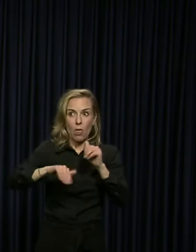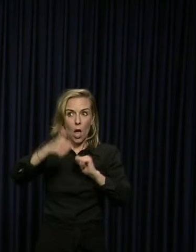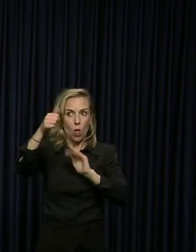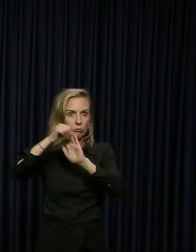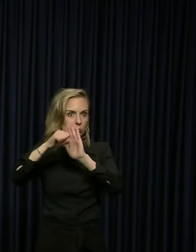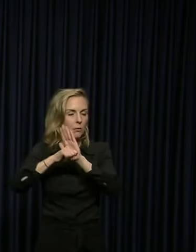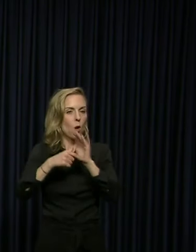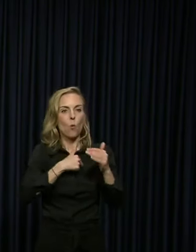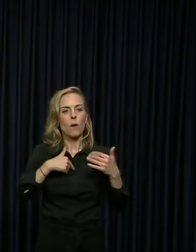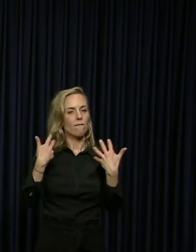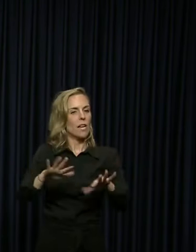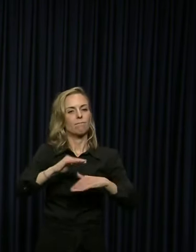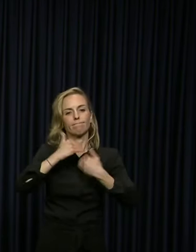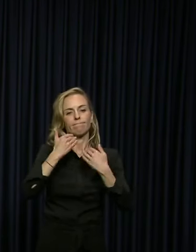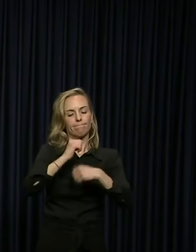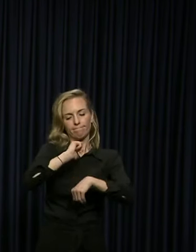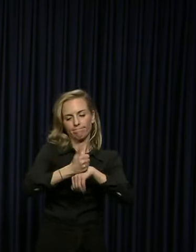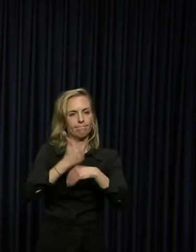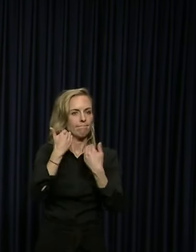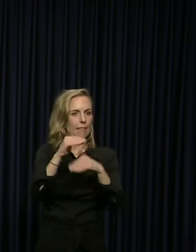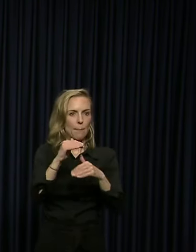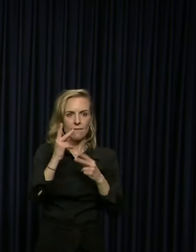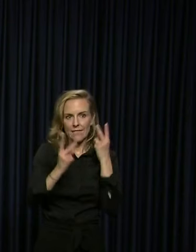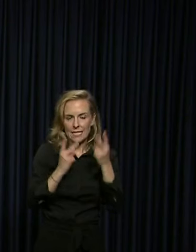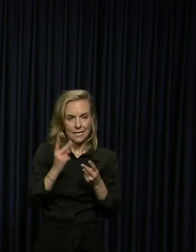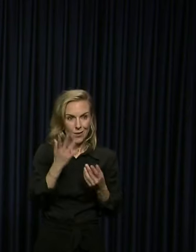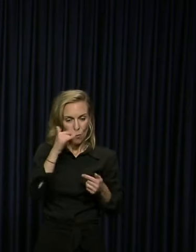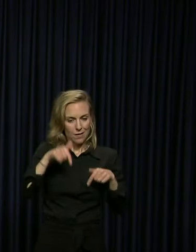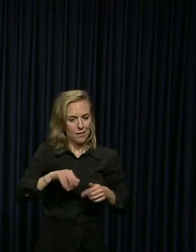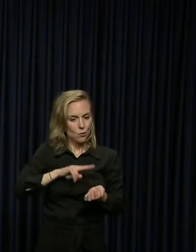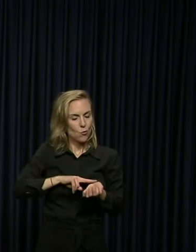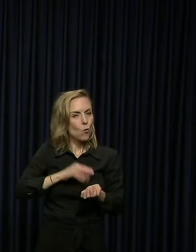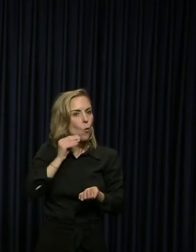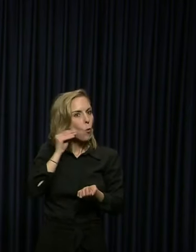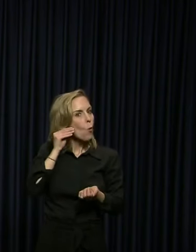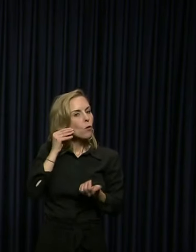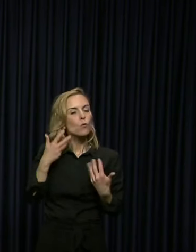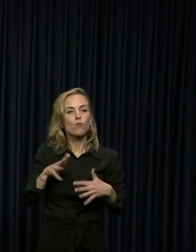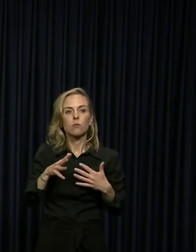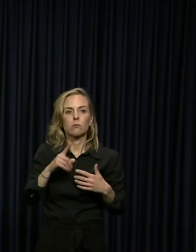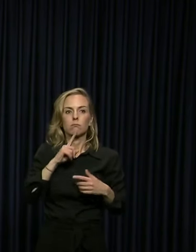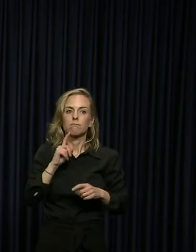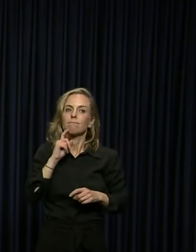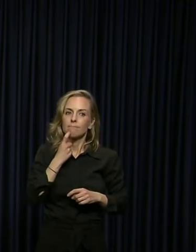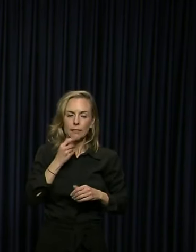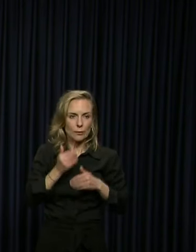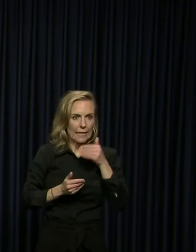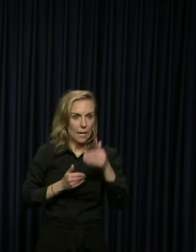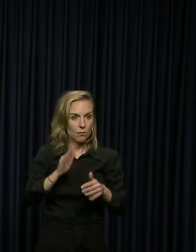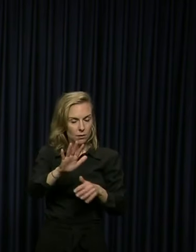BUT MY MESSAGE THERE IS WE'RE HERE TO HELP, AND THUS FAR ON